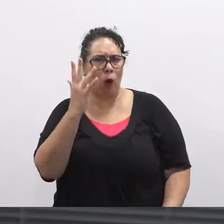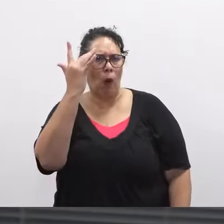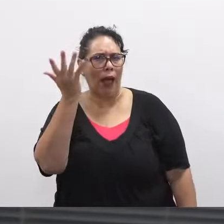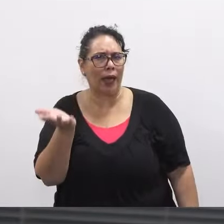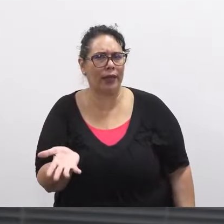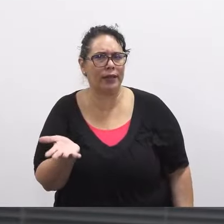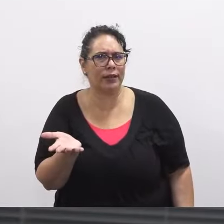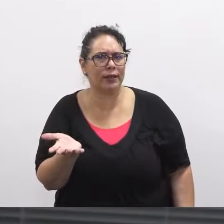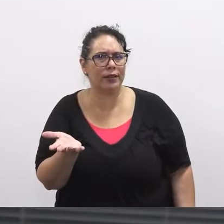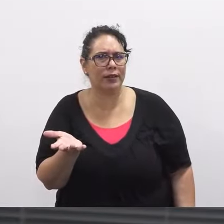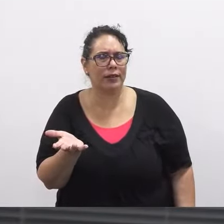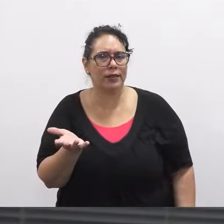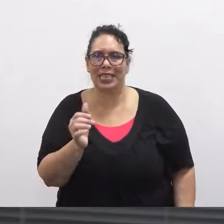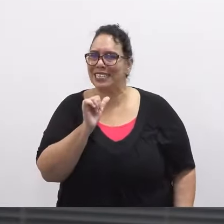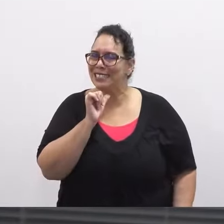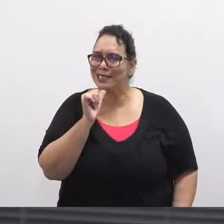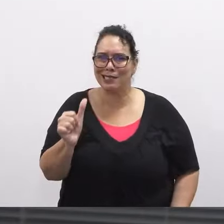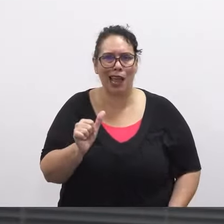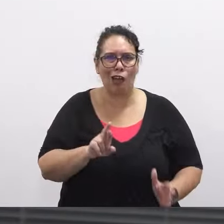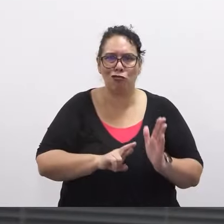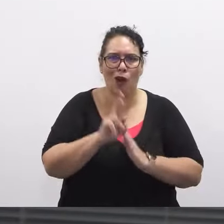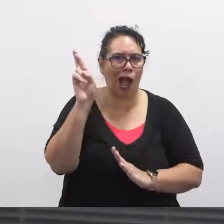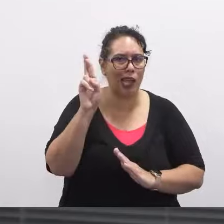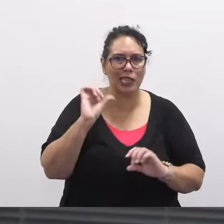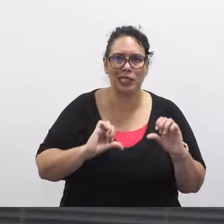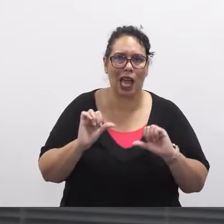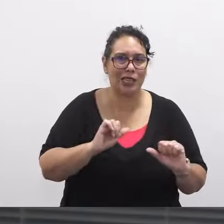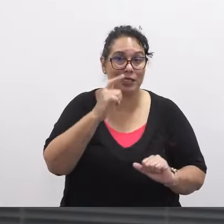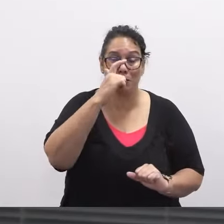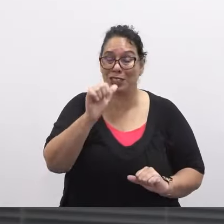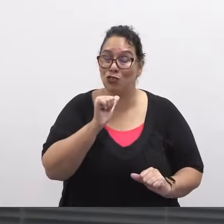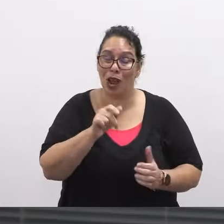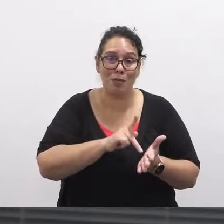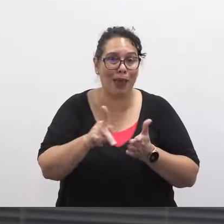It's not rocket science. It's because you're not paying enough.